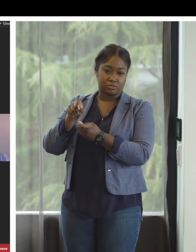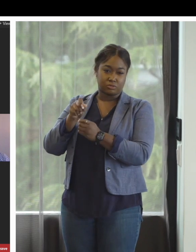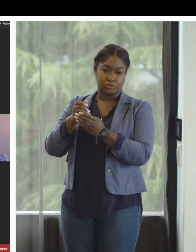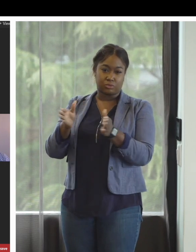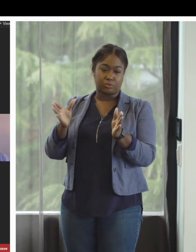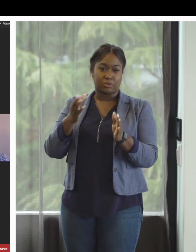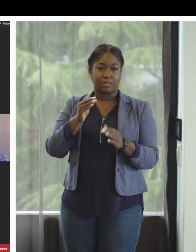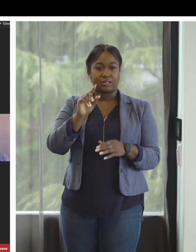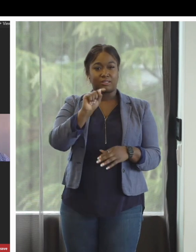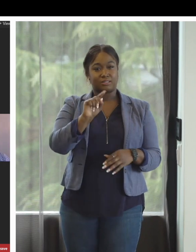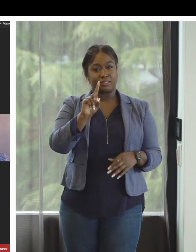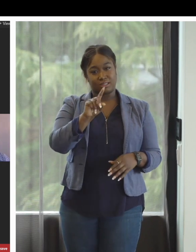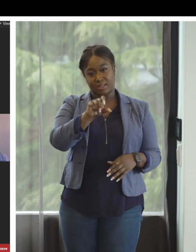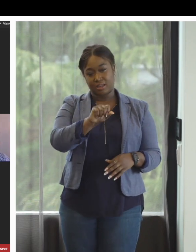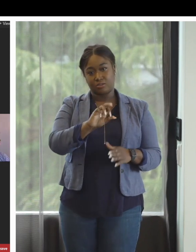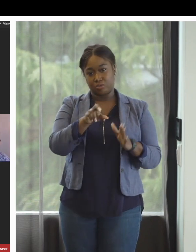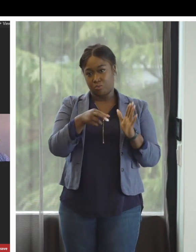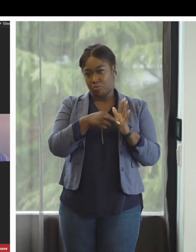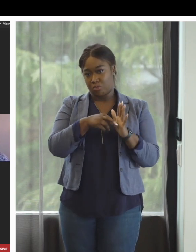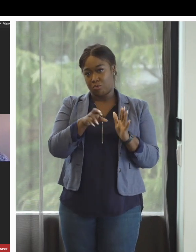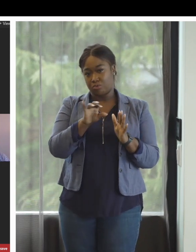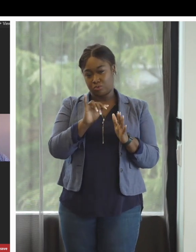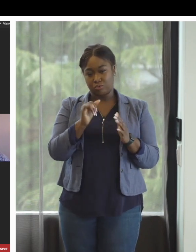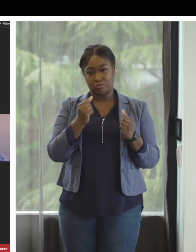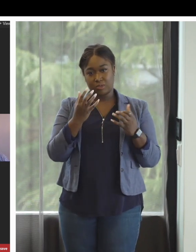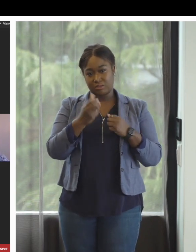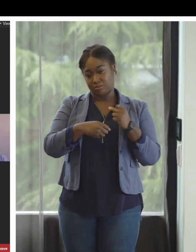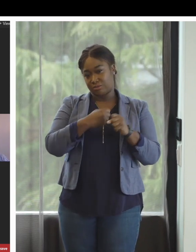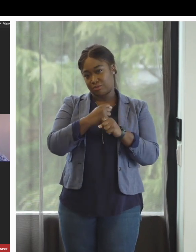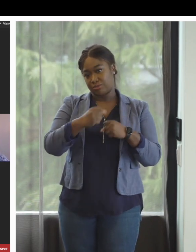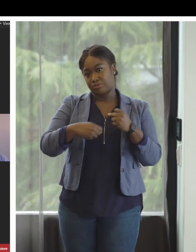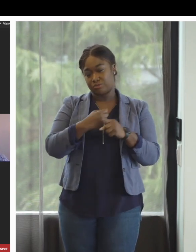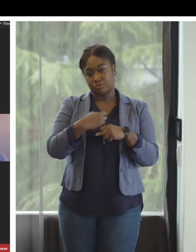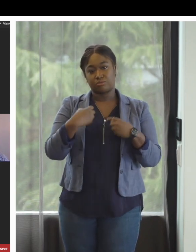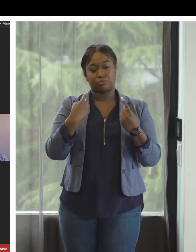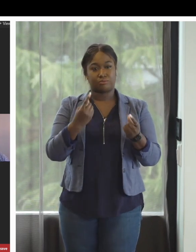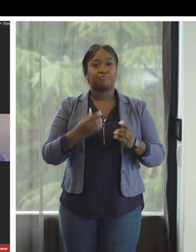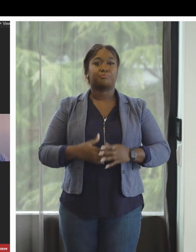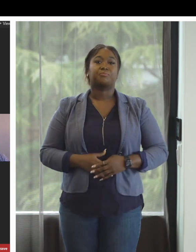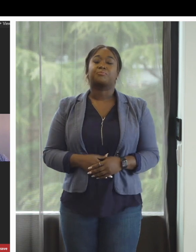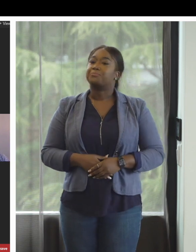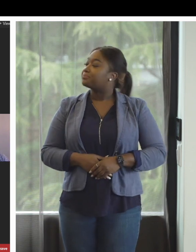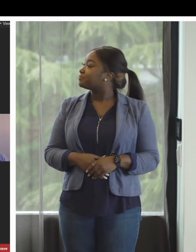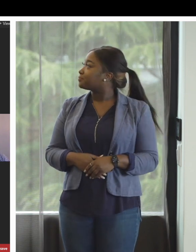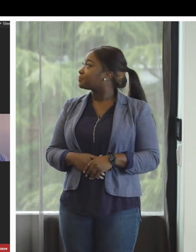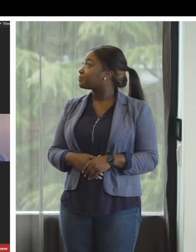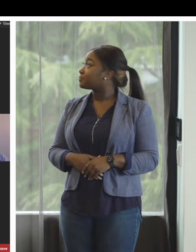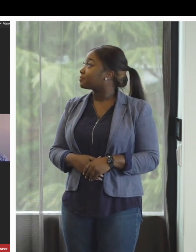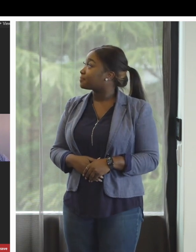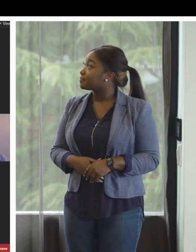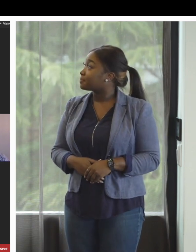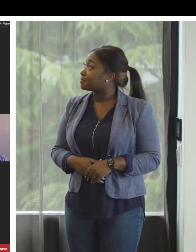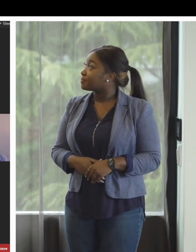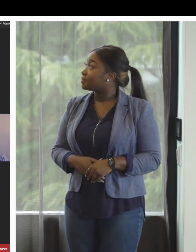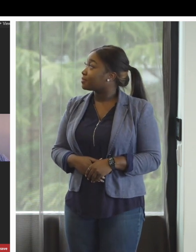over the years. . . And you know just real quick I